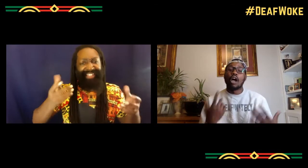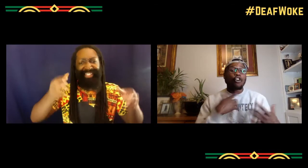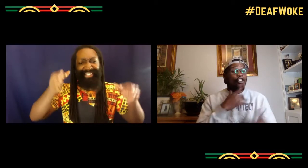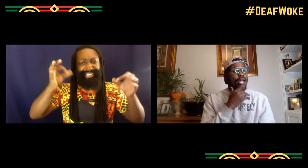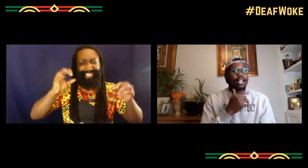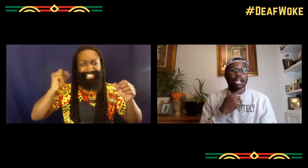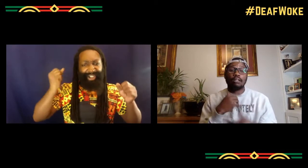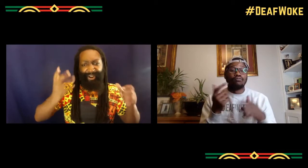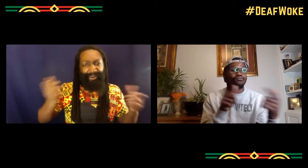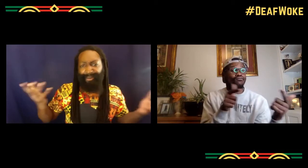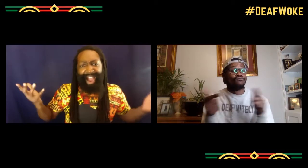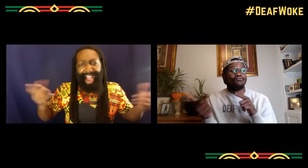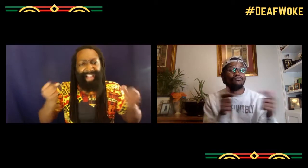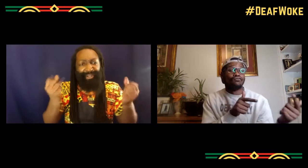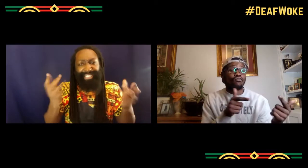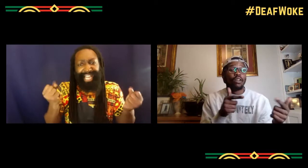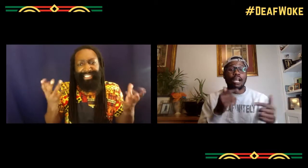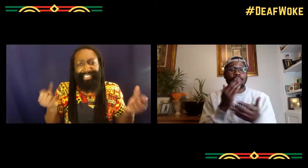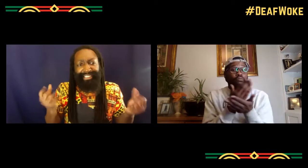So, how do you sign DEAFinitely Dope?